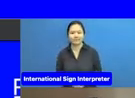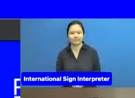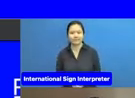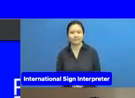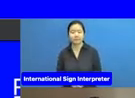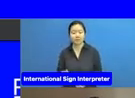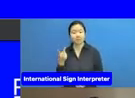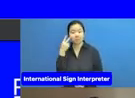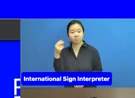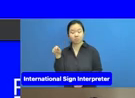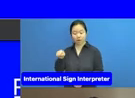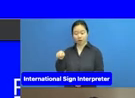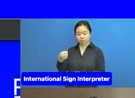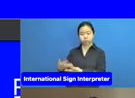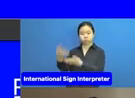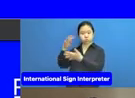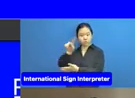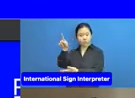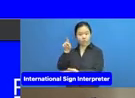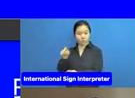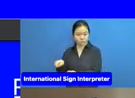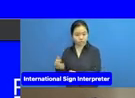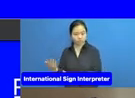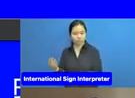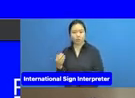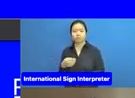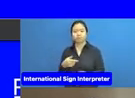They will be online on Zoom every Tuesday morning